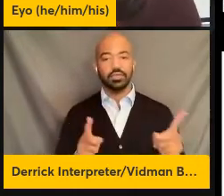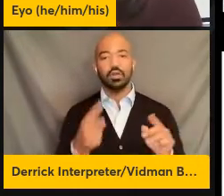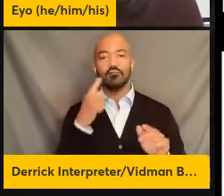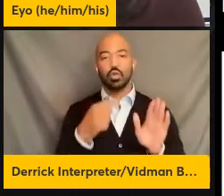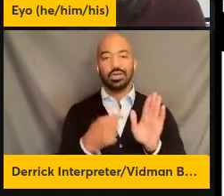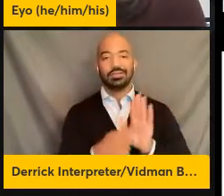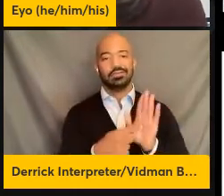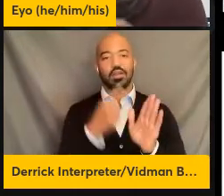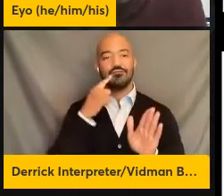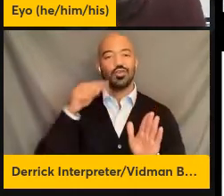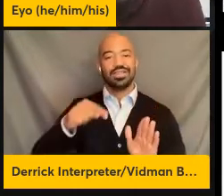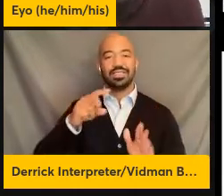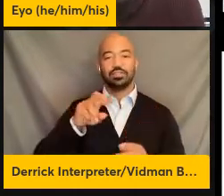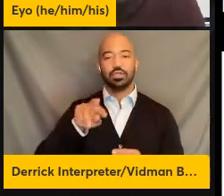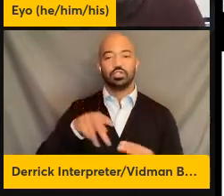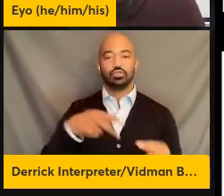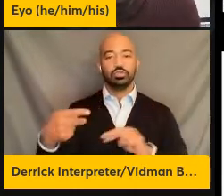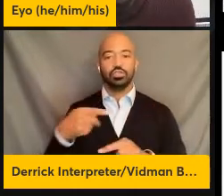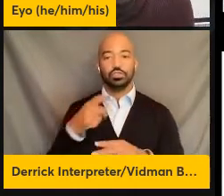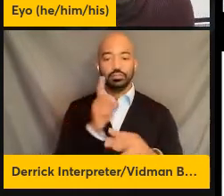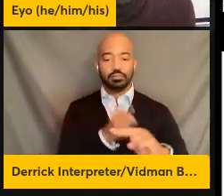this gene, but at the adult level, there's some difference.